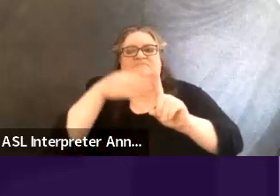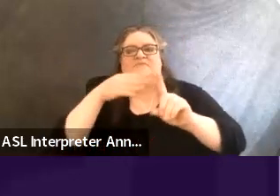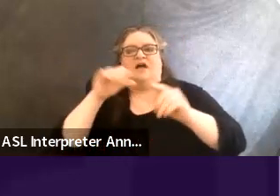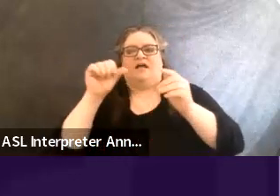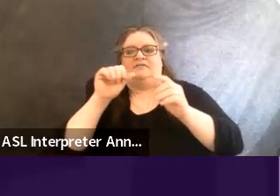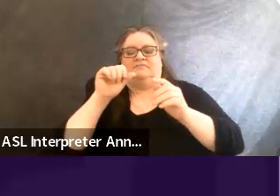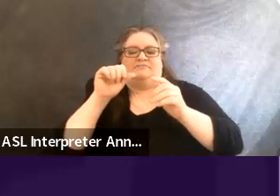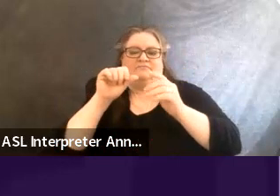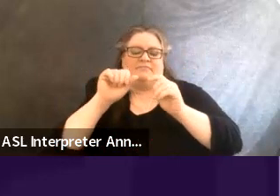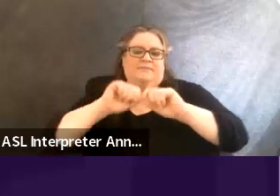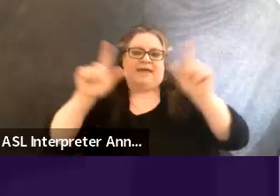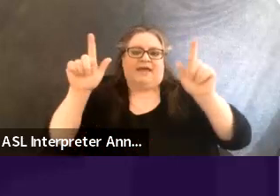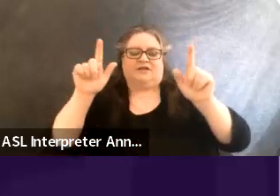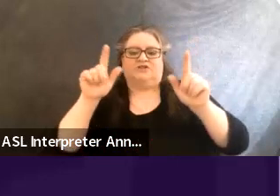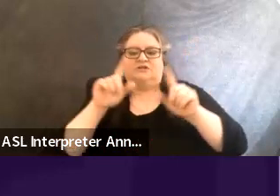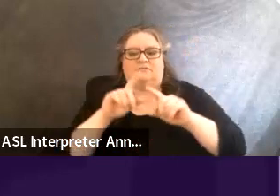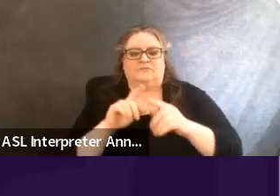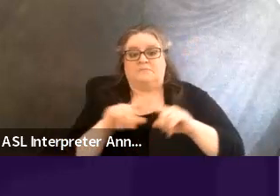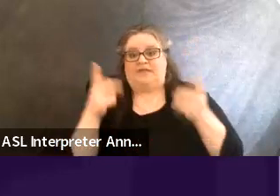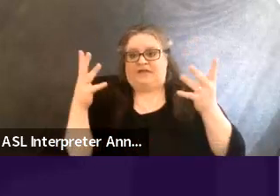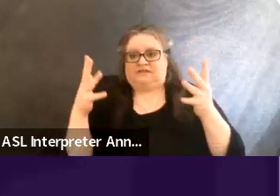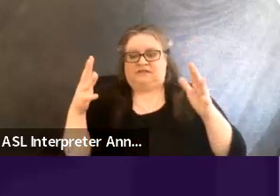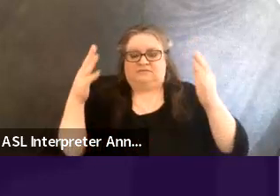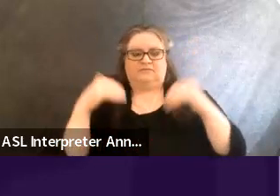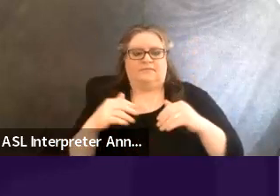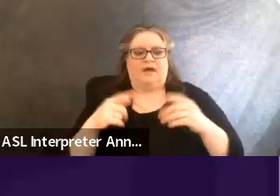and that should be it. But how about multiple issues